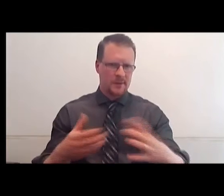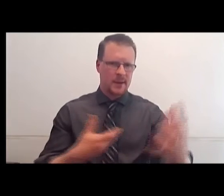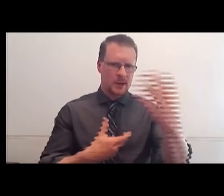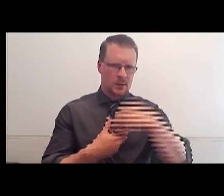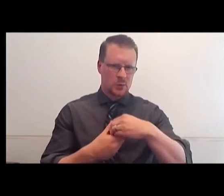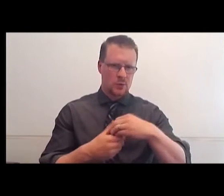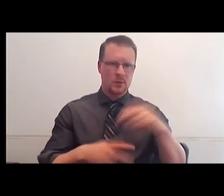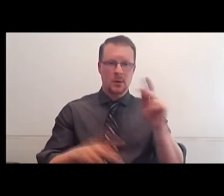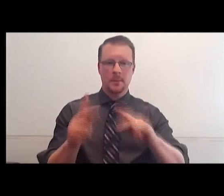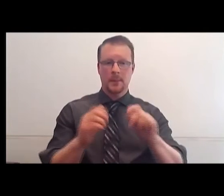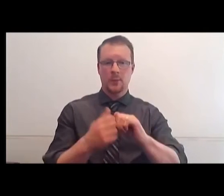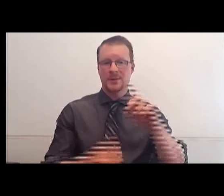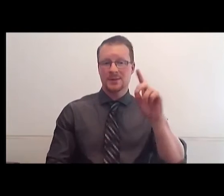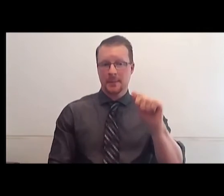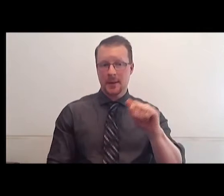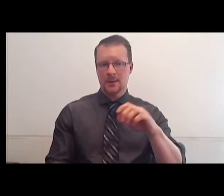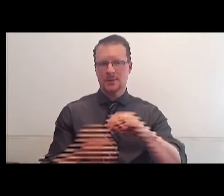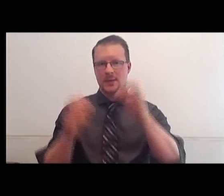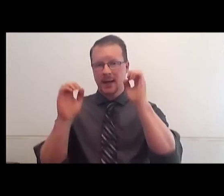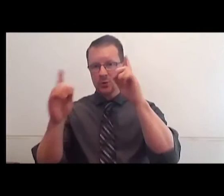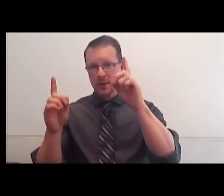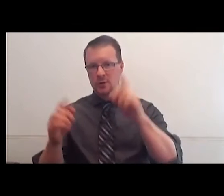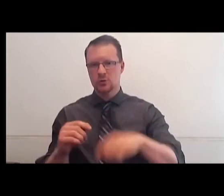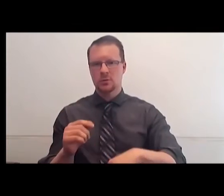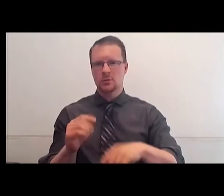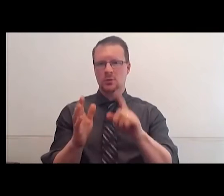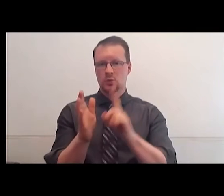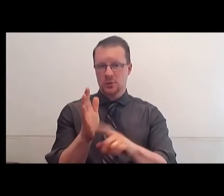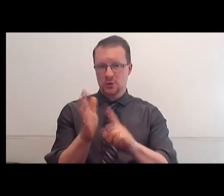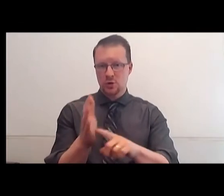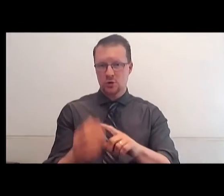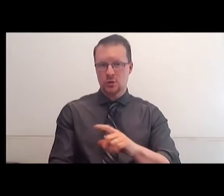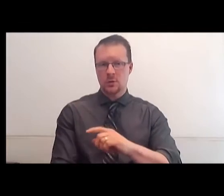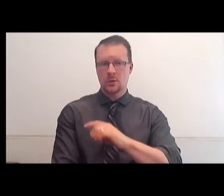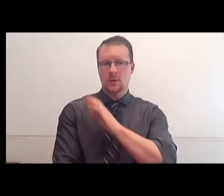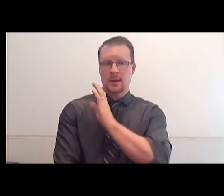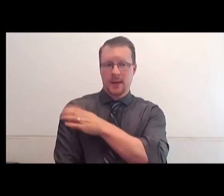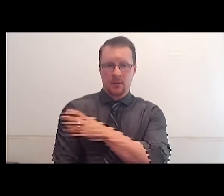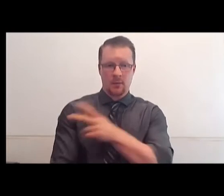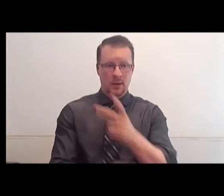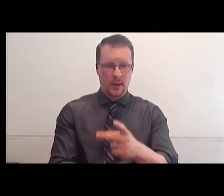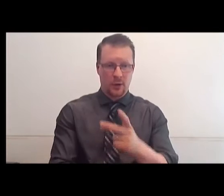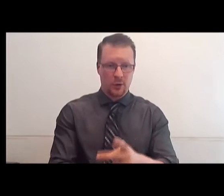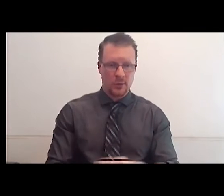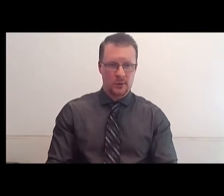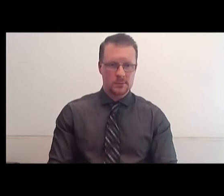Second, we need to include people with disabilities in education, research, and clinical care.